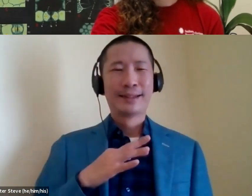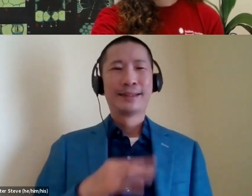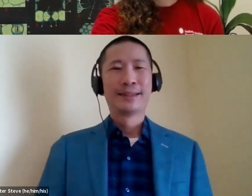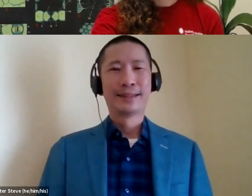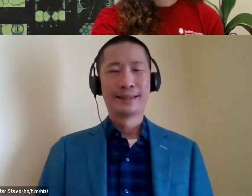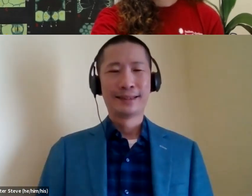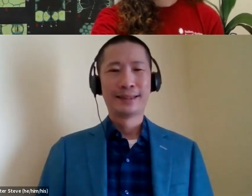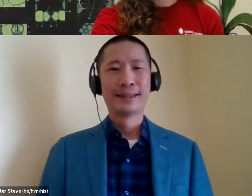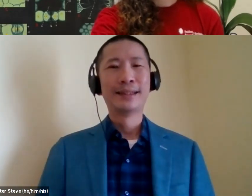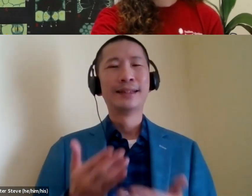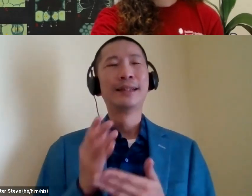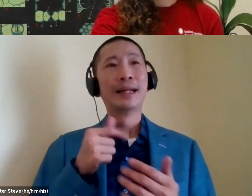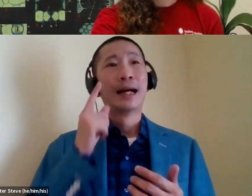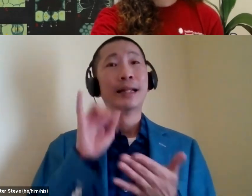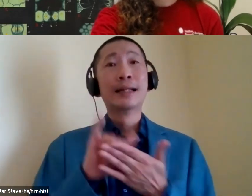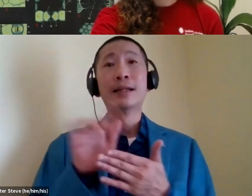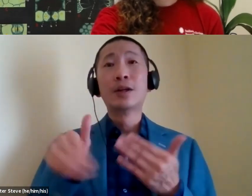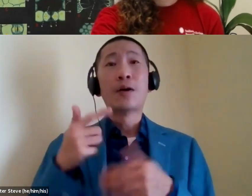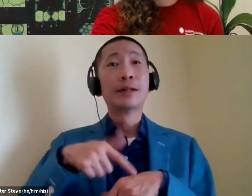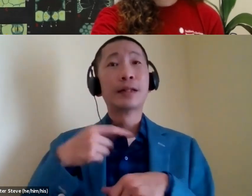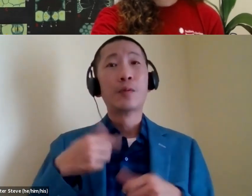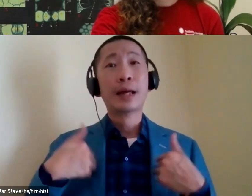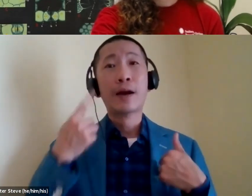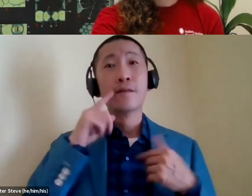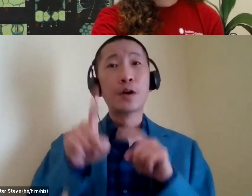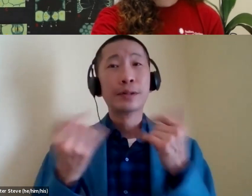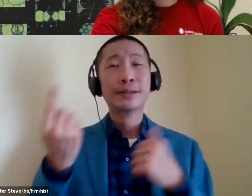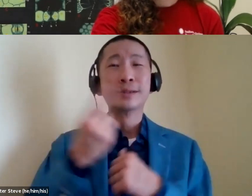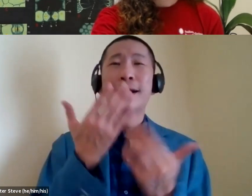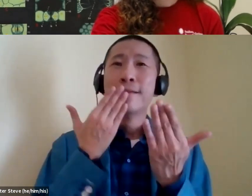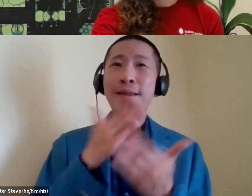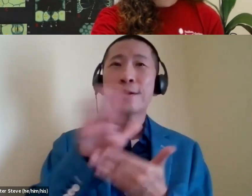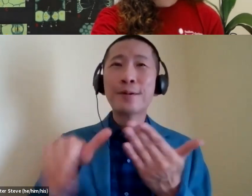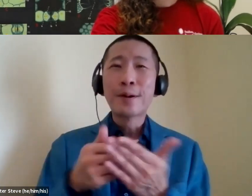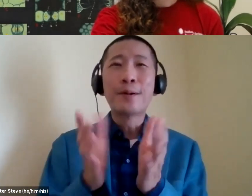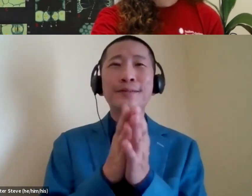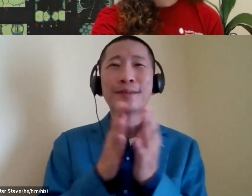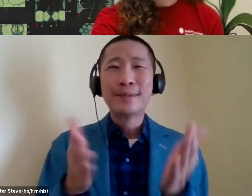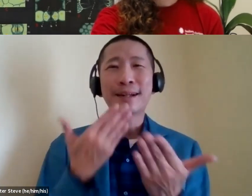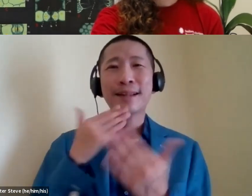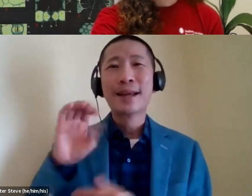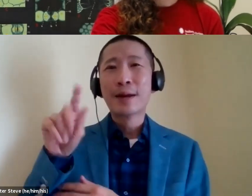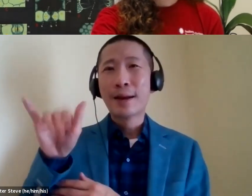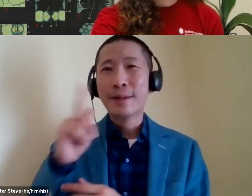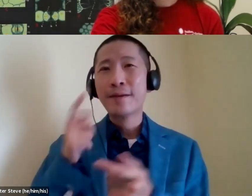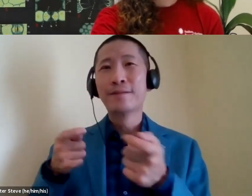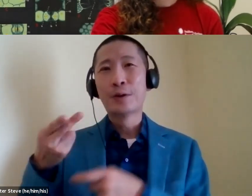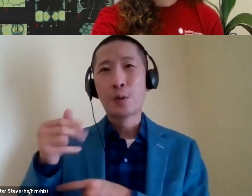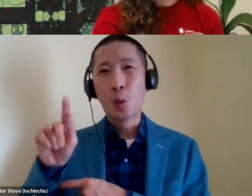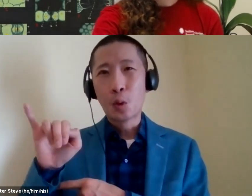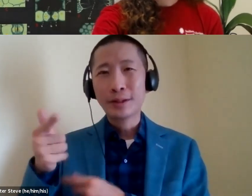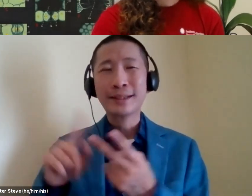Johanna (she/her) - AACPL: All right, well, I think that's all the time we have for questions today. Thank you all, so much so thank you Emily for hosting and Kim for